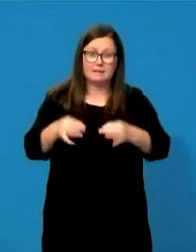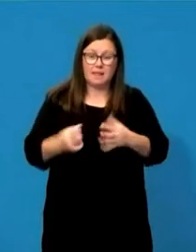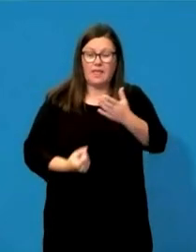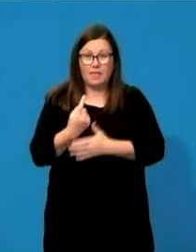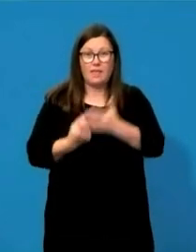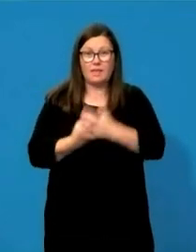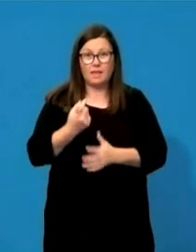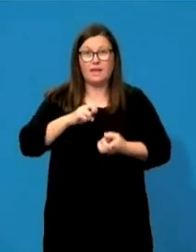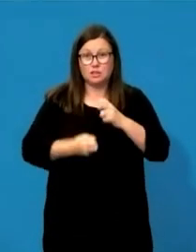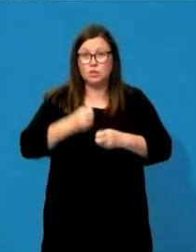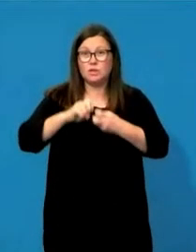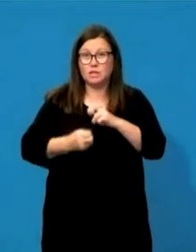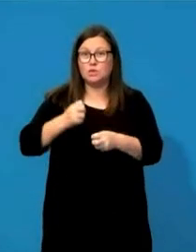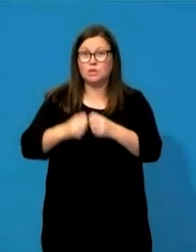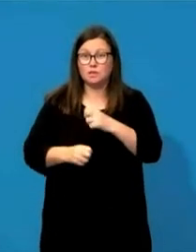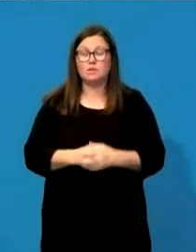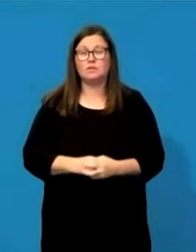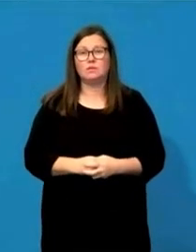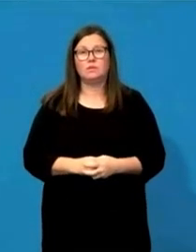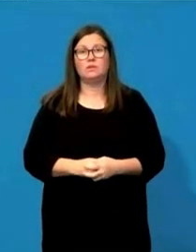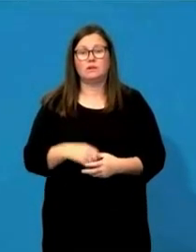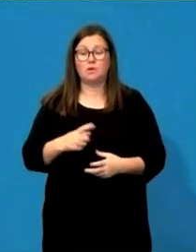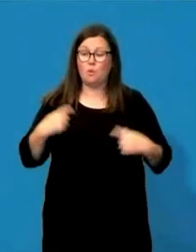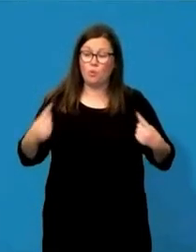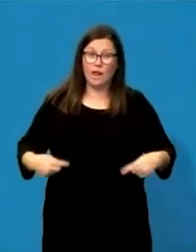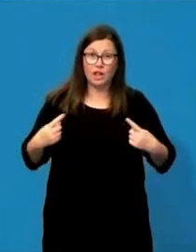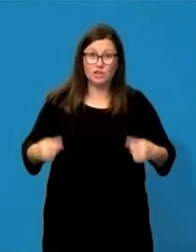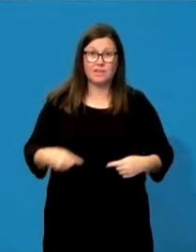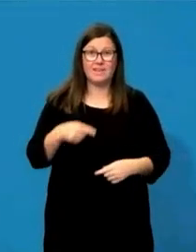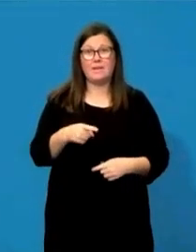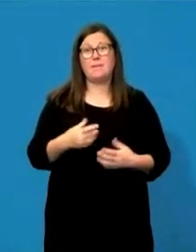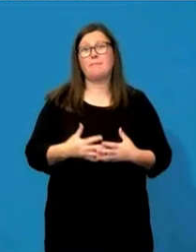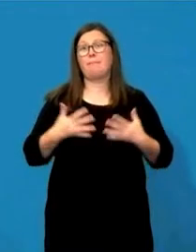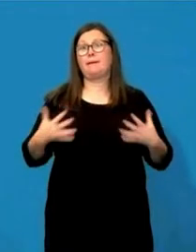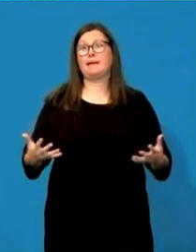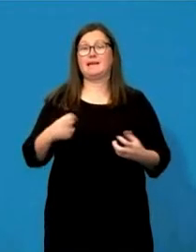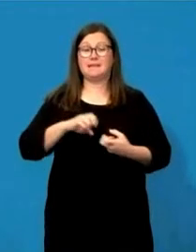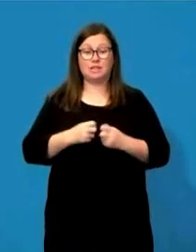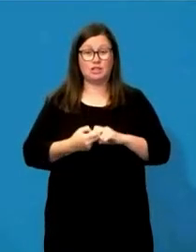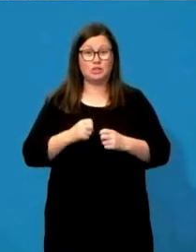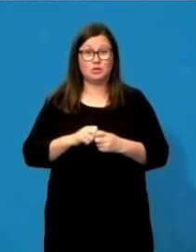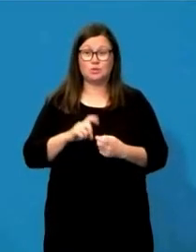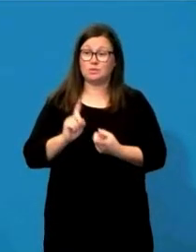The wheelchair, that's one of the biggest issues we - which is ongoing. We always got trouble with Ronita's wheelchair.